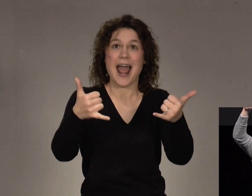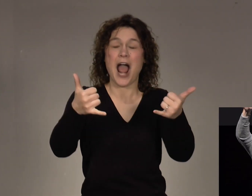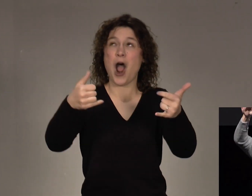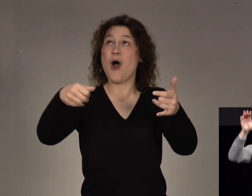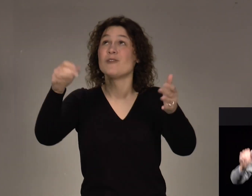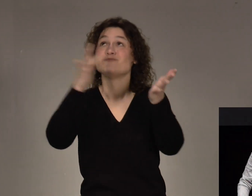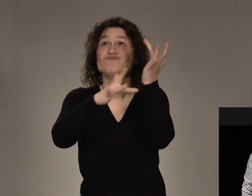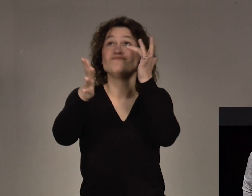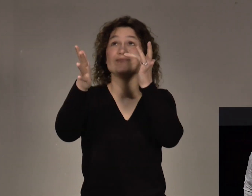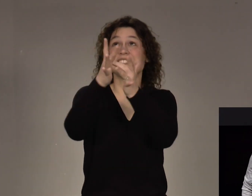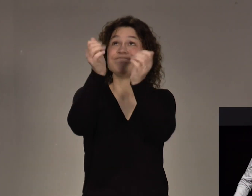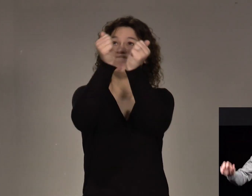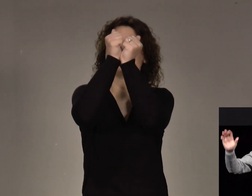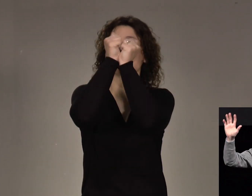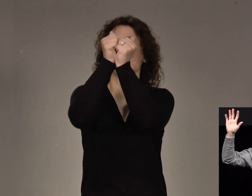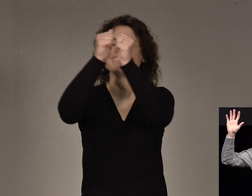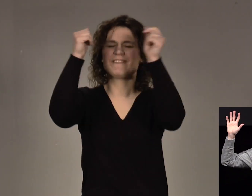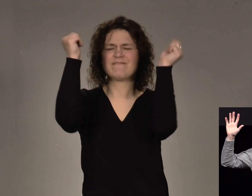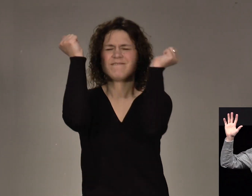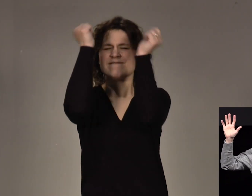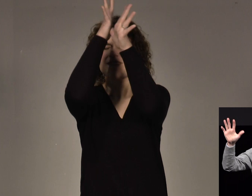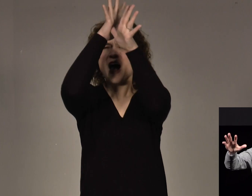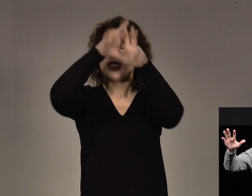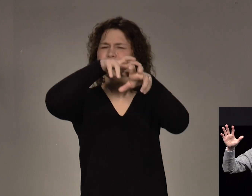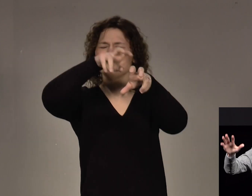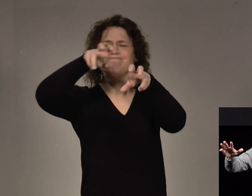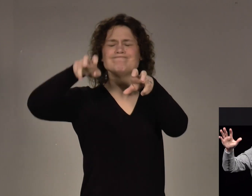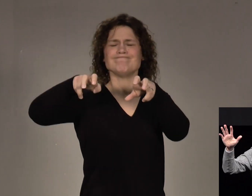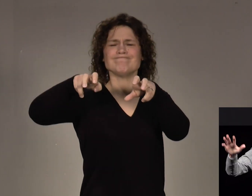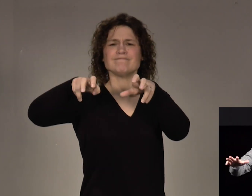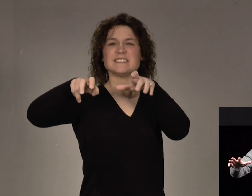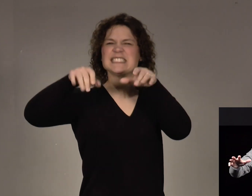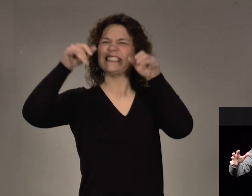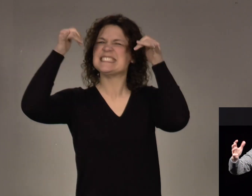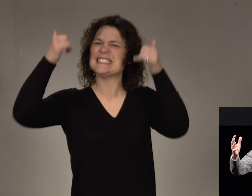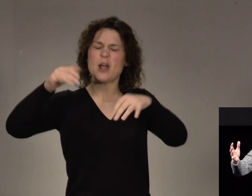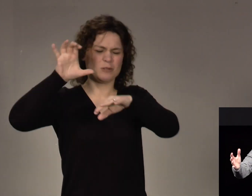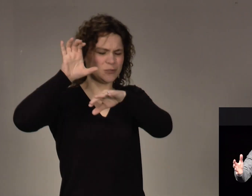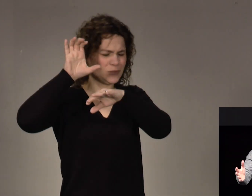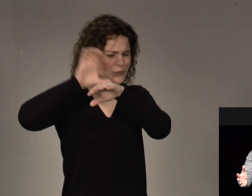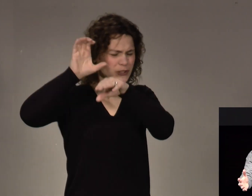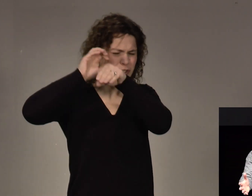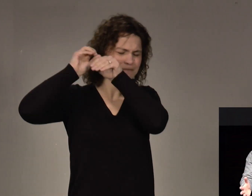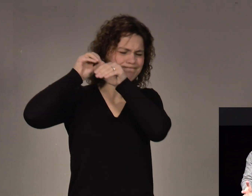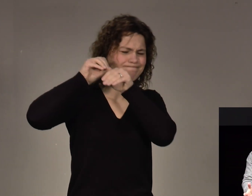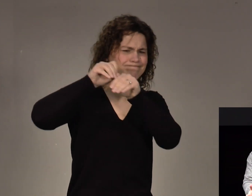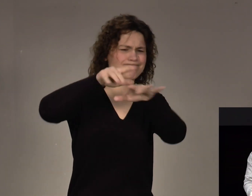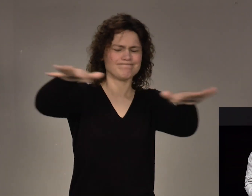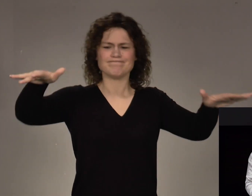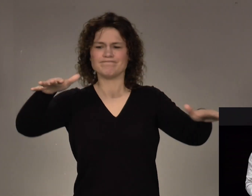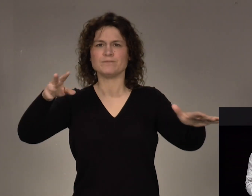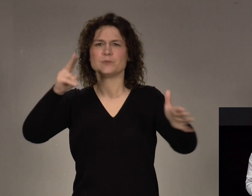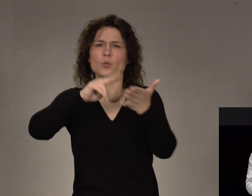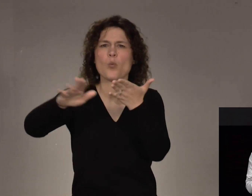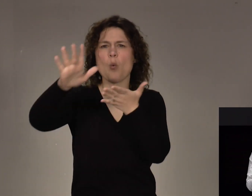God the Father Almighty, He has flooded His church with the Holy Spirit. And the